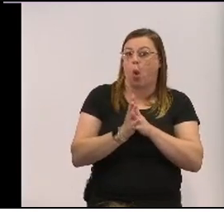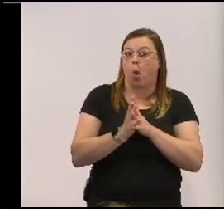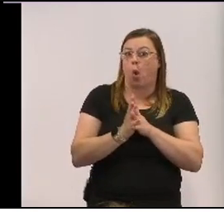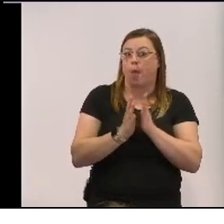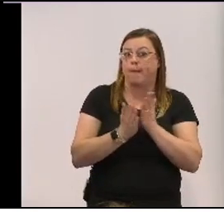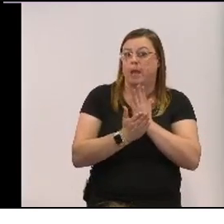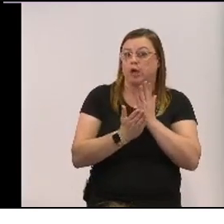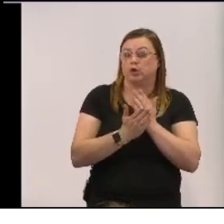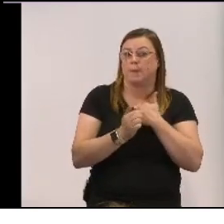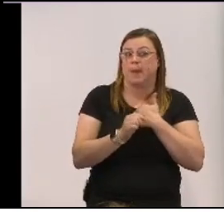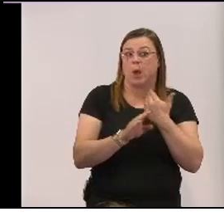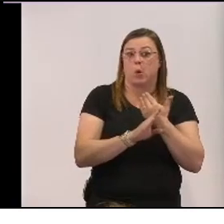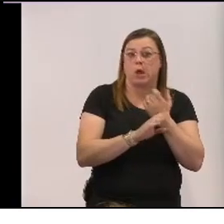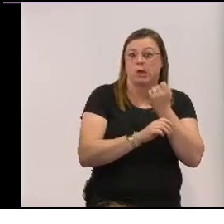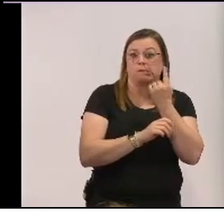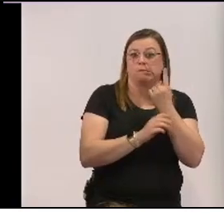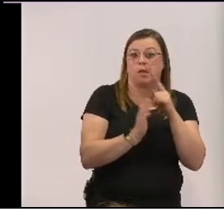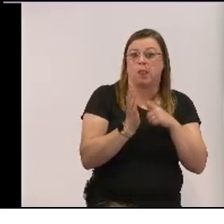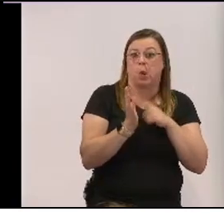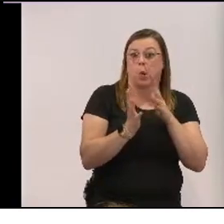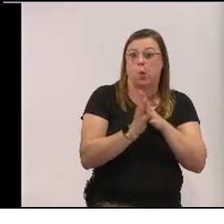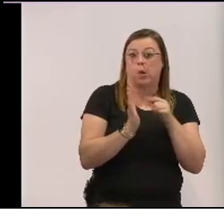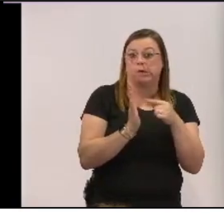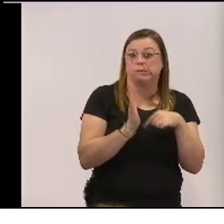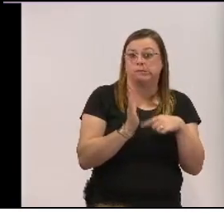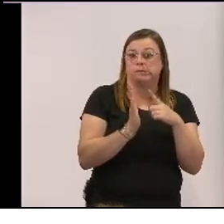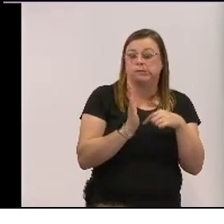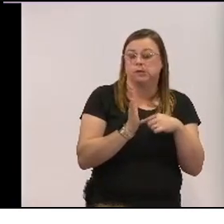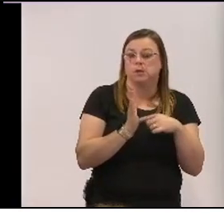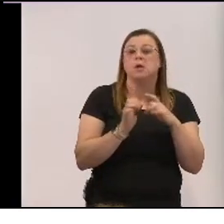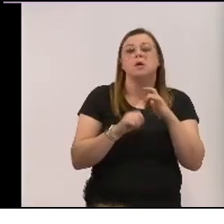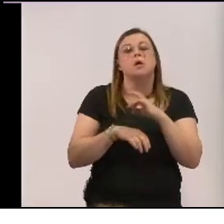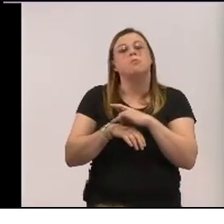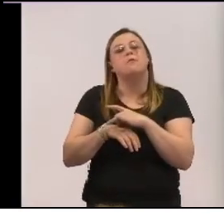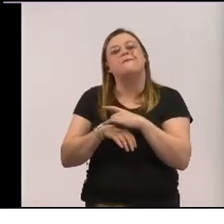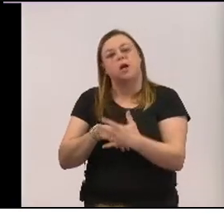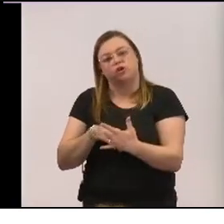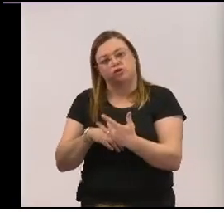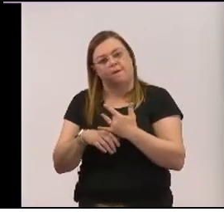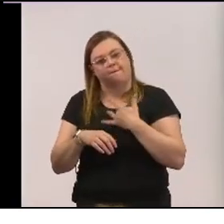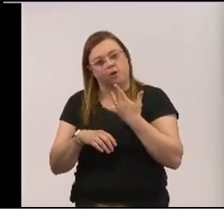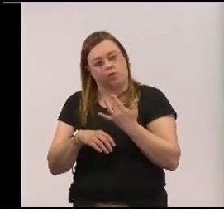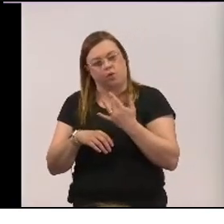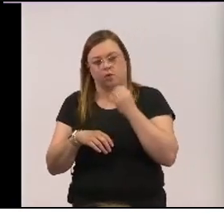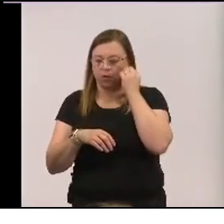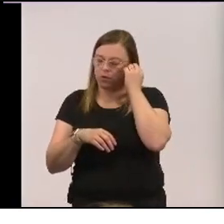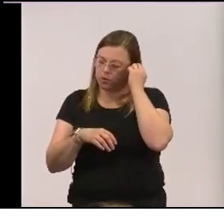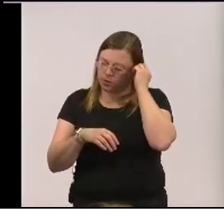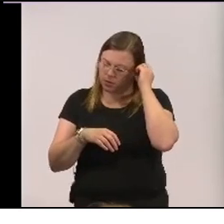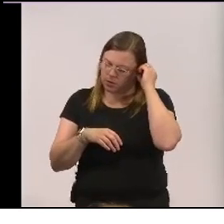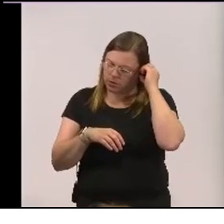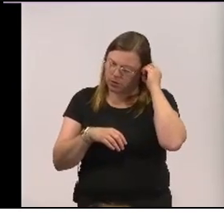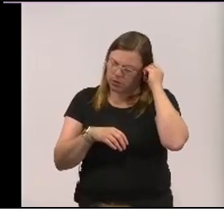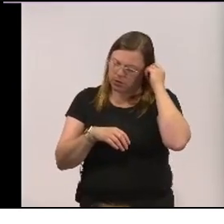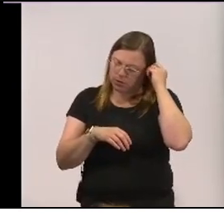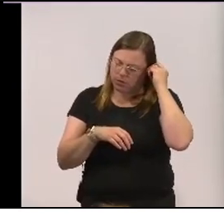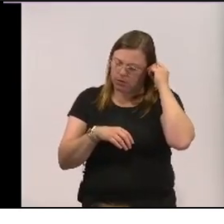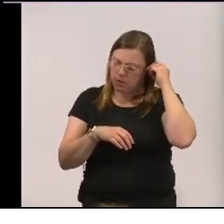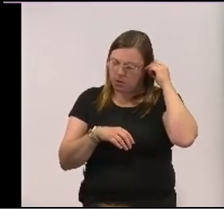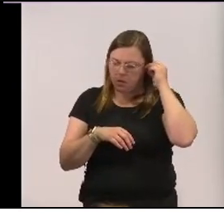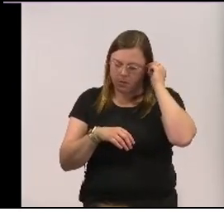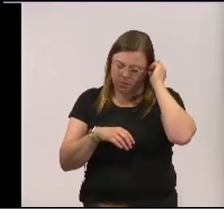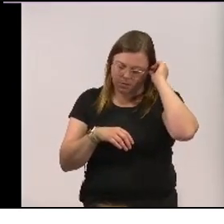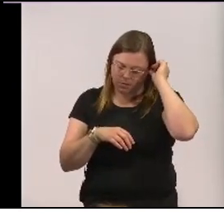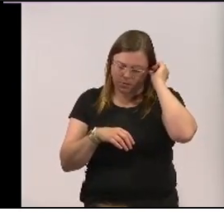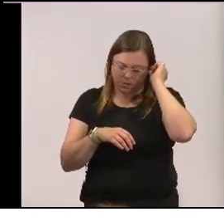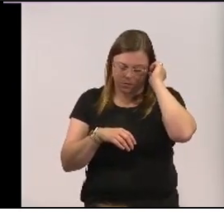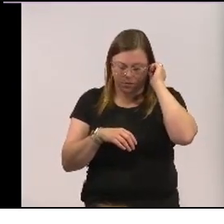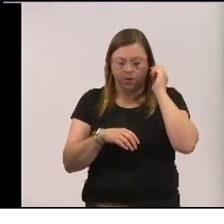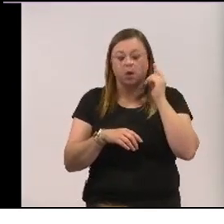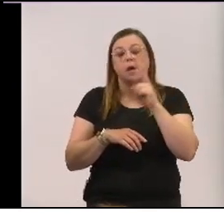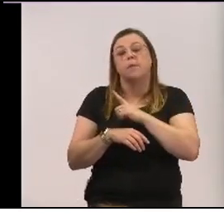when I work. From a professional point of view, as I'm working every day with a very thick copy